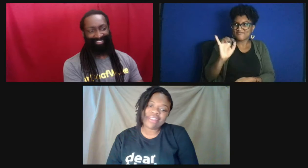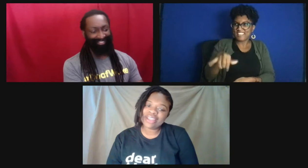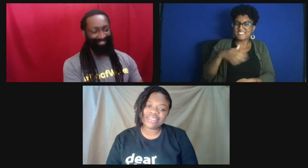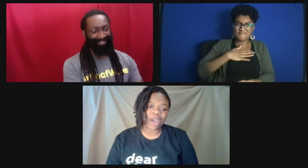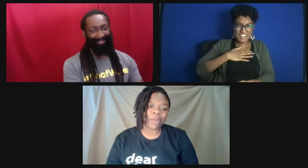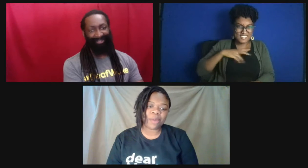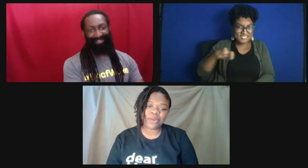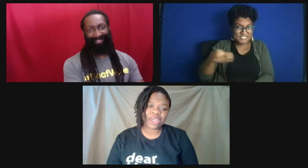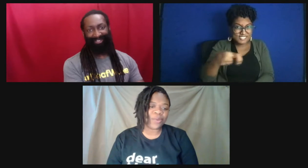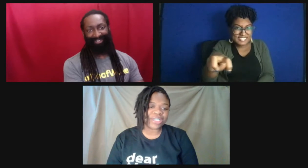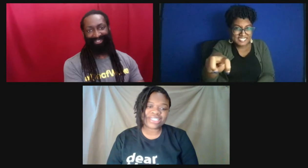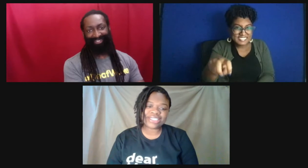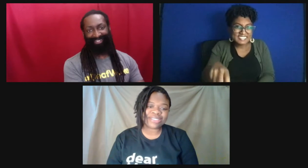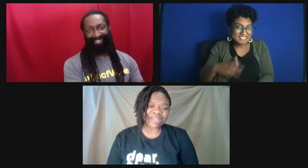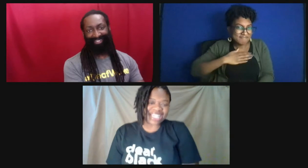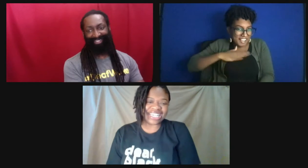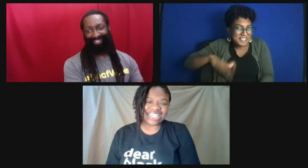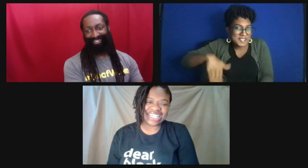yeah, that's how my upbringing was.